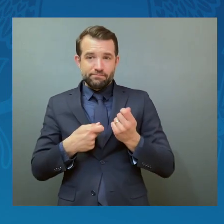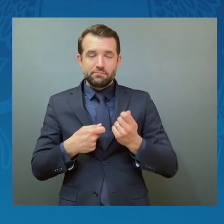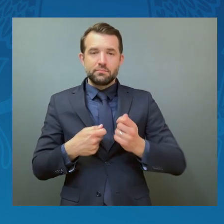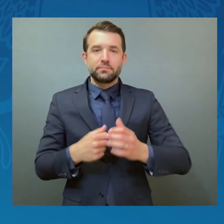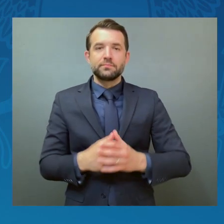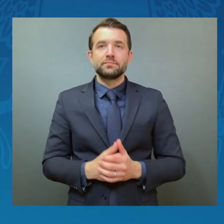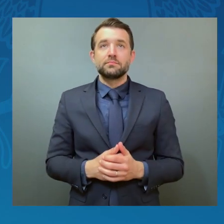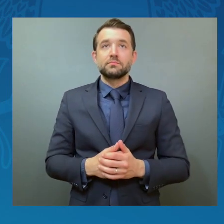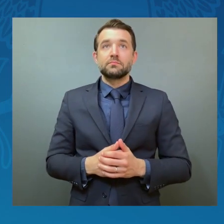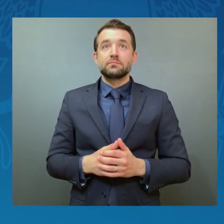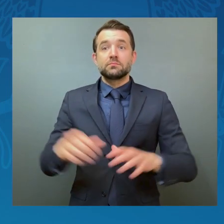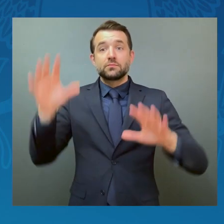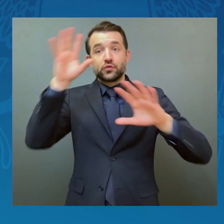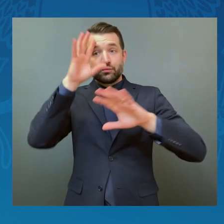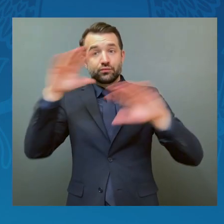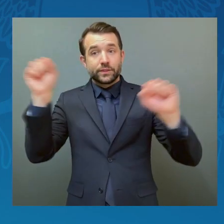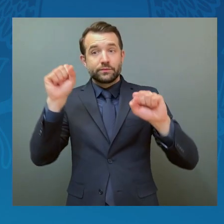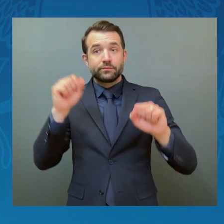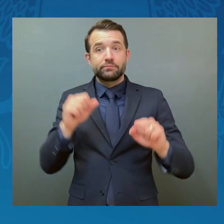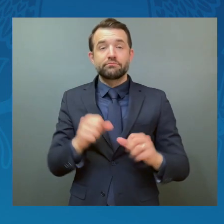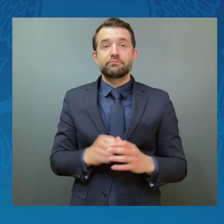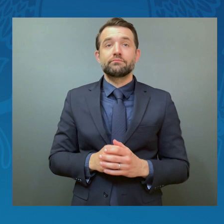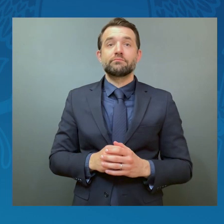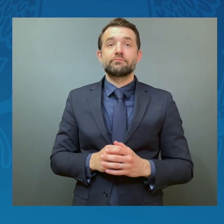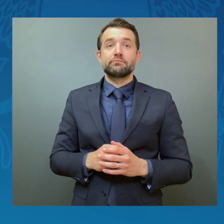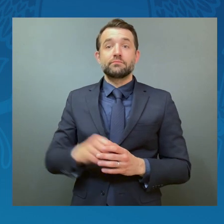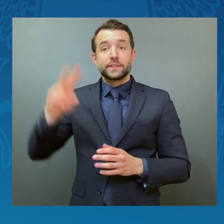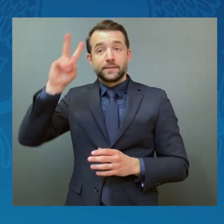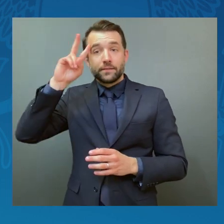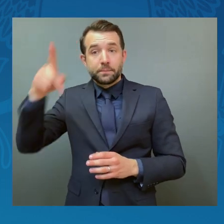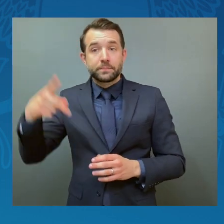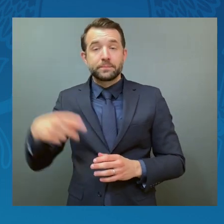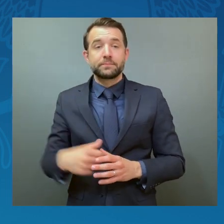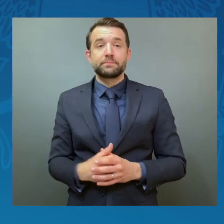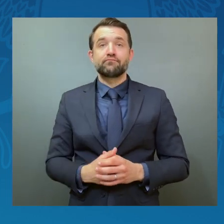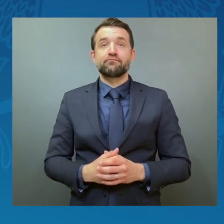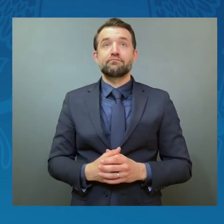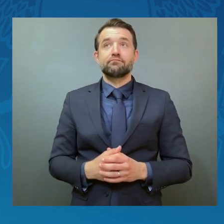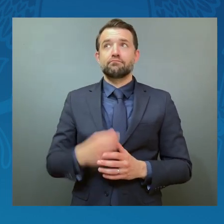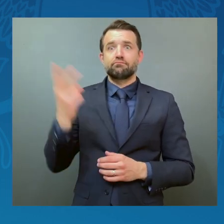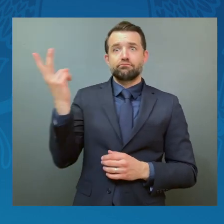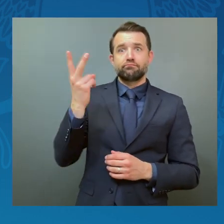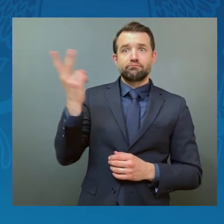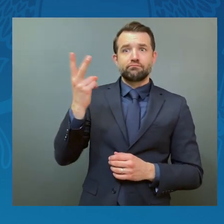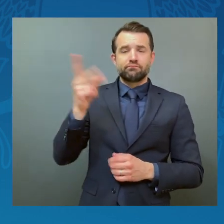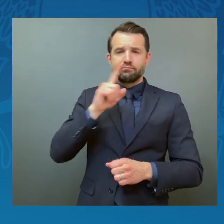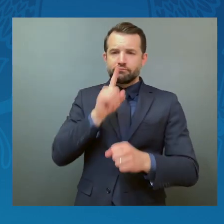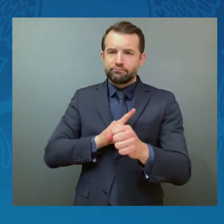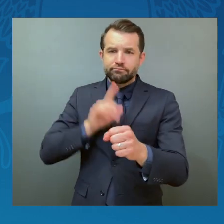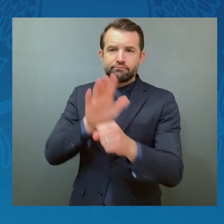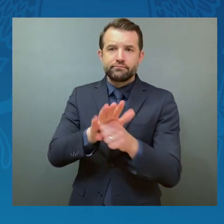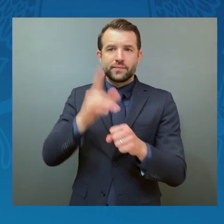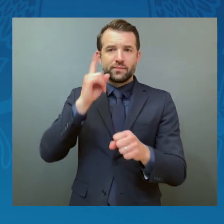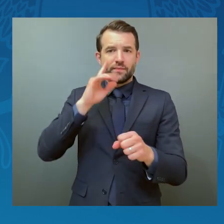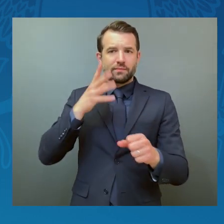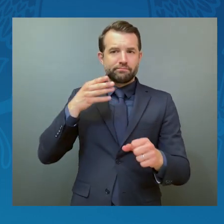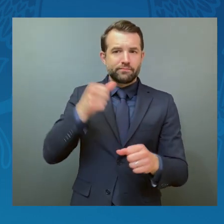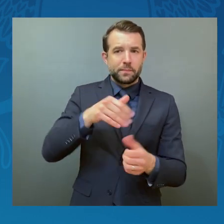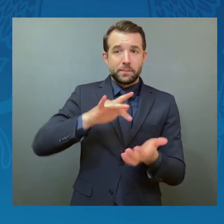and Vice President Harris, this administration is committed to stopping medical debt from ruining lives and holding American families back.